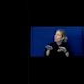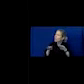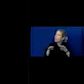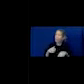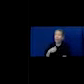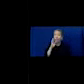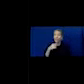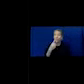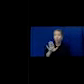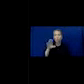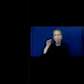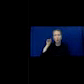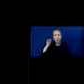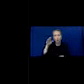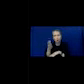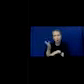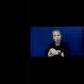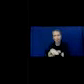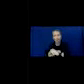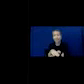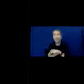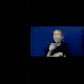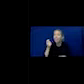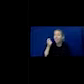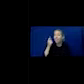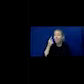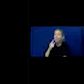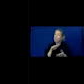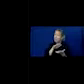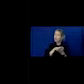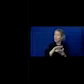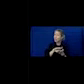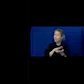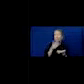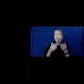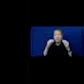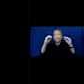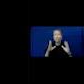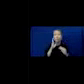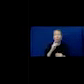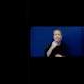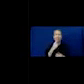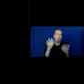But that's the difference between how I see my children and how others see my children.